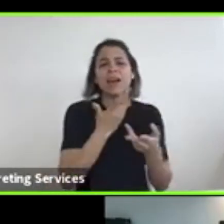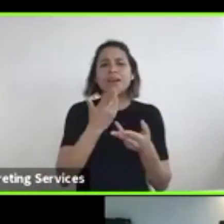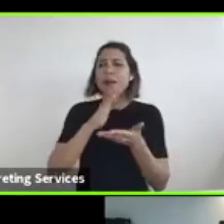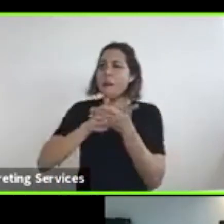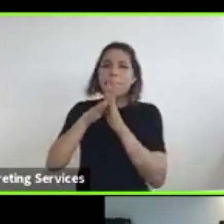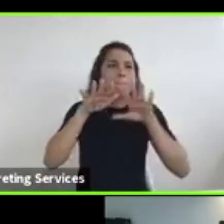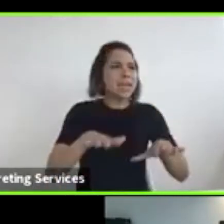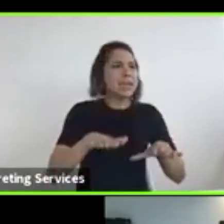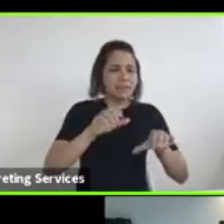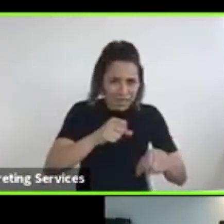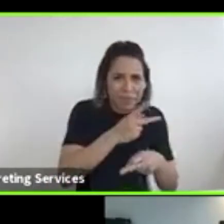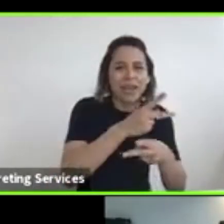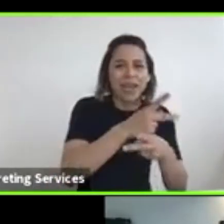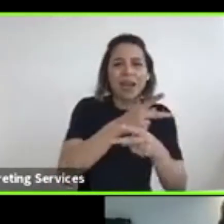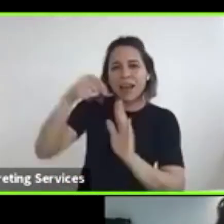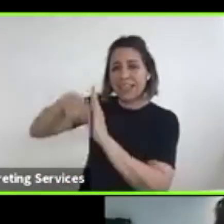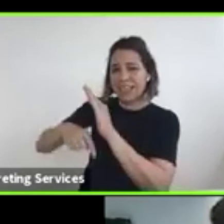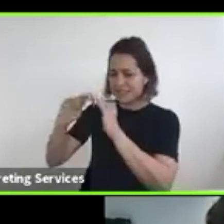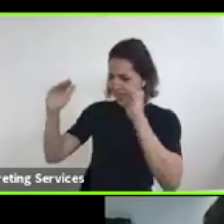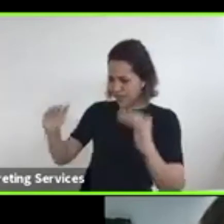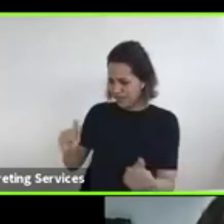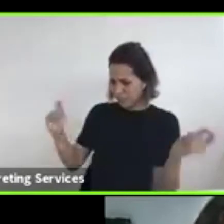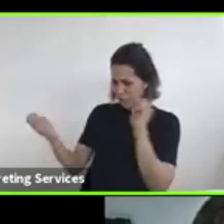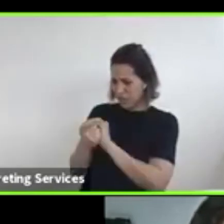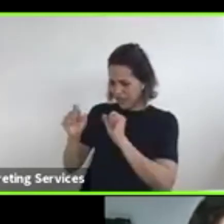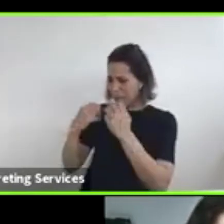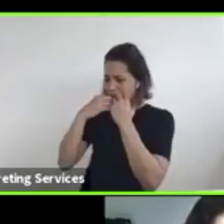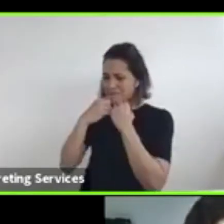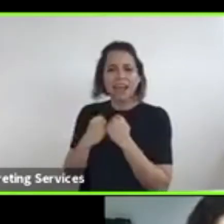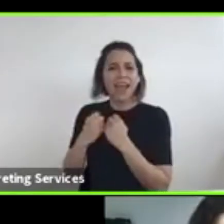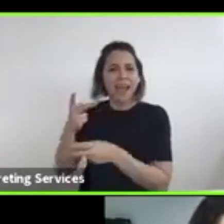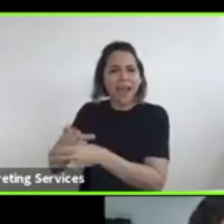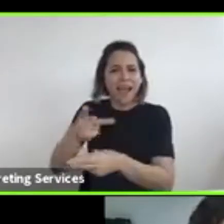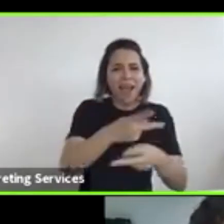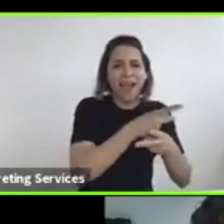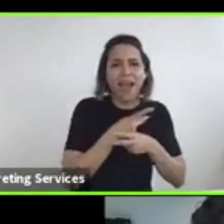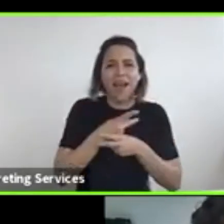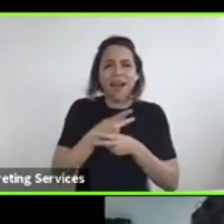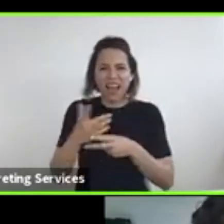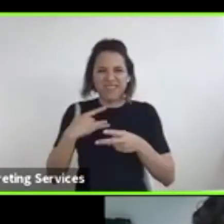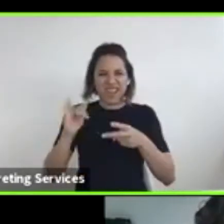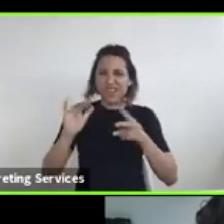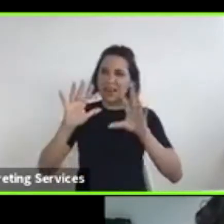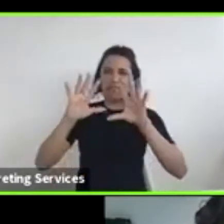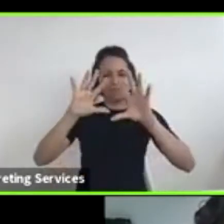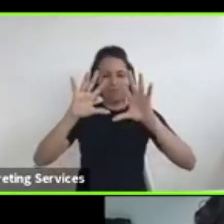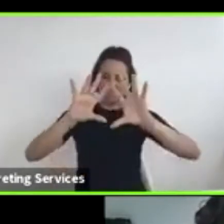I LOVE THINKING ABOUT IT IN THAT FRAME, IT'S LIKE A PEELING AWAY, AND FINDING -- THAT